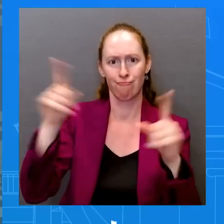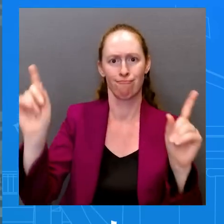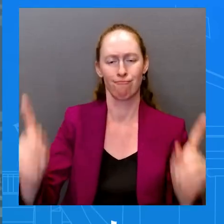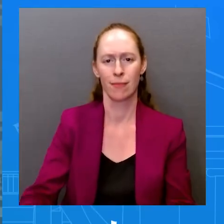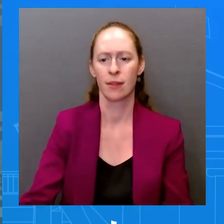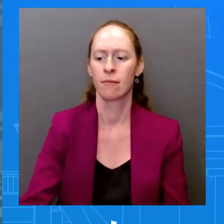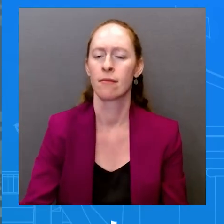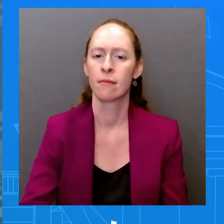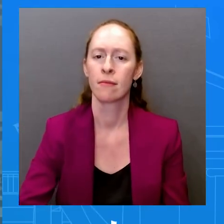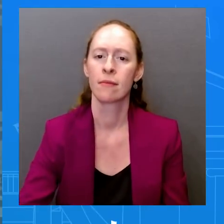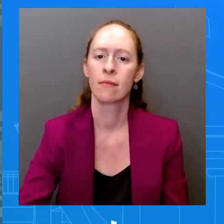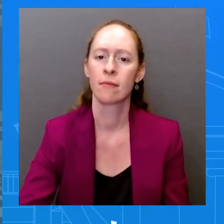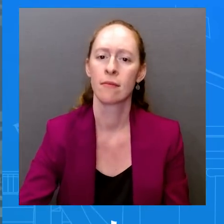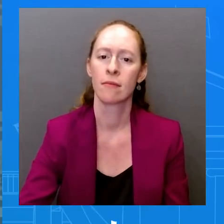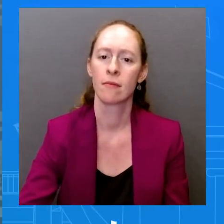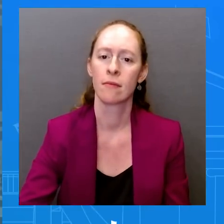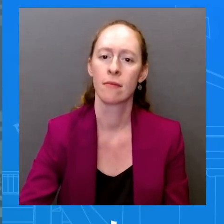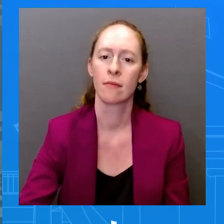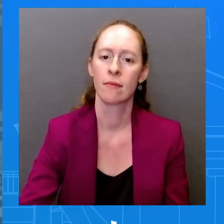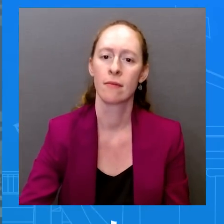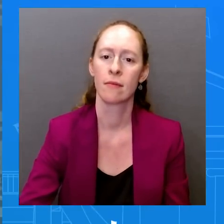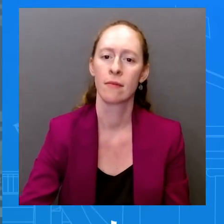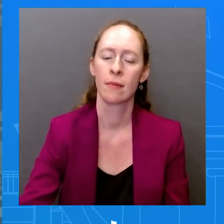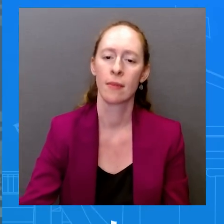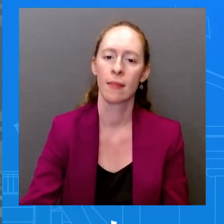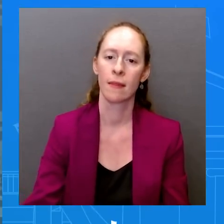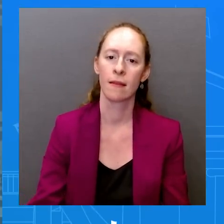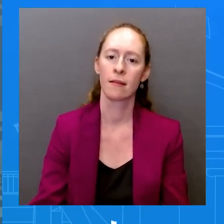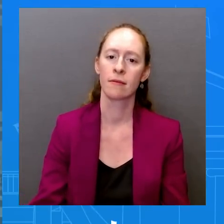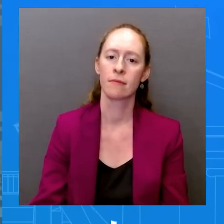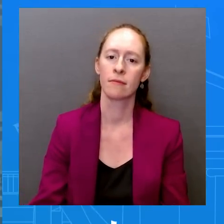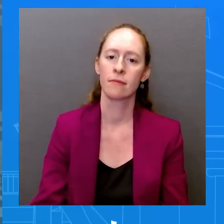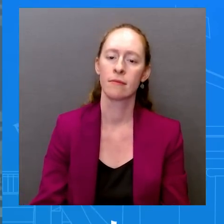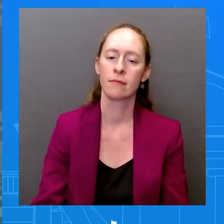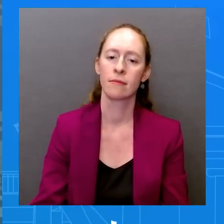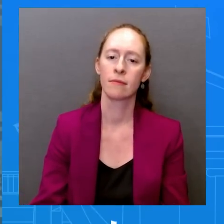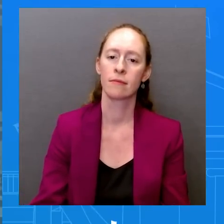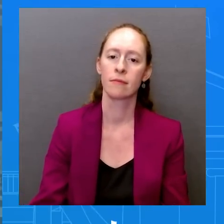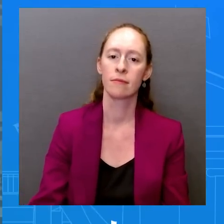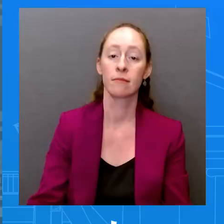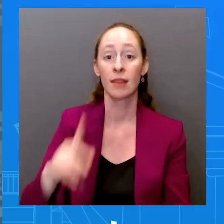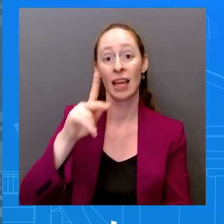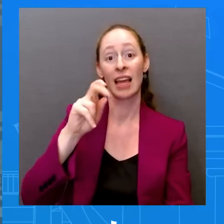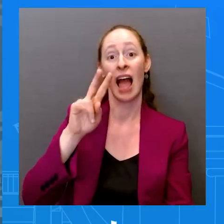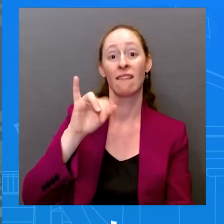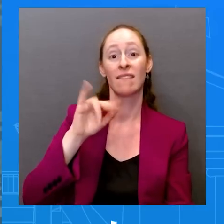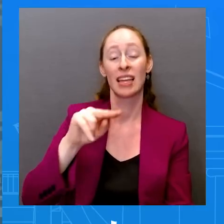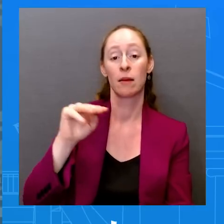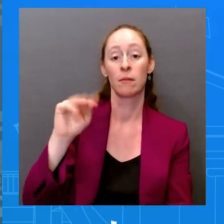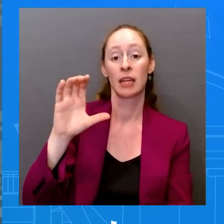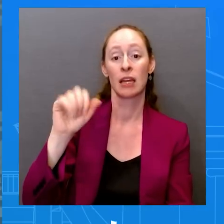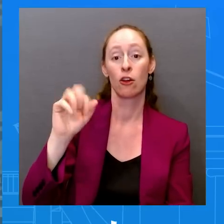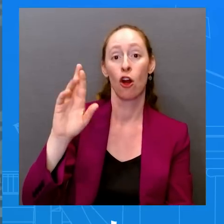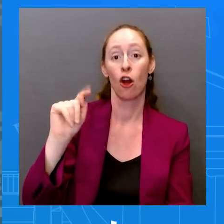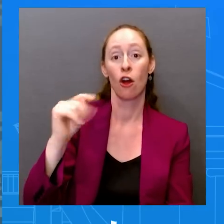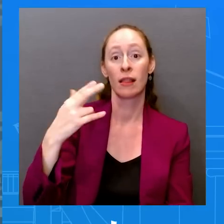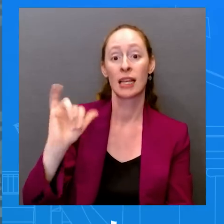his first act when it deals with the economy and dealing with how do we make -- give a little breathing room to the American people